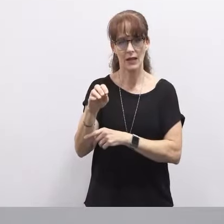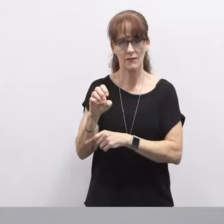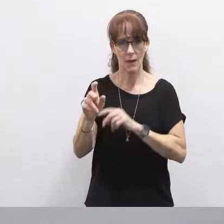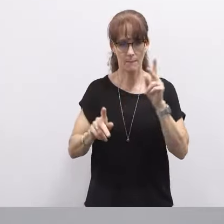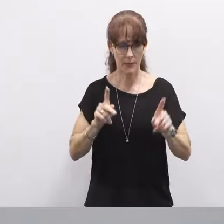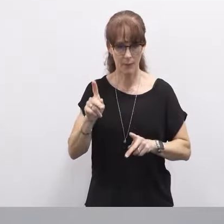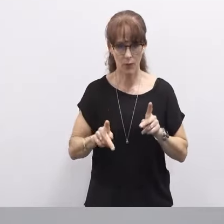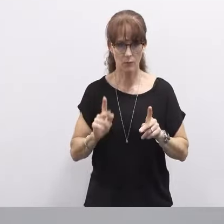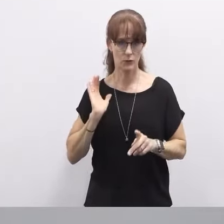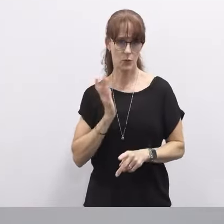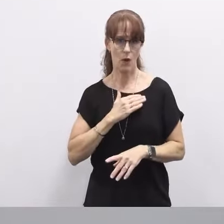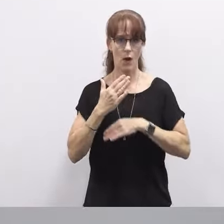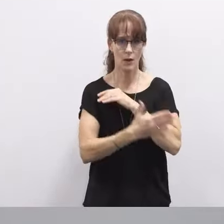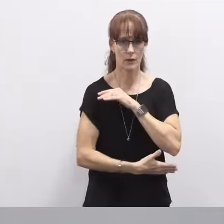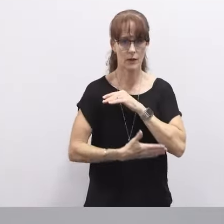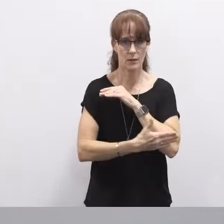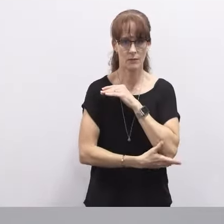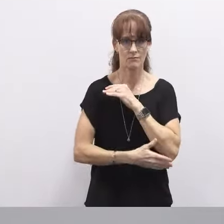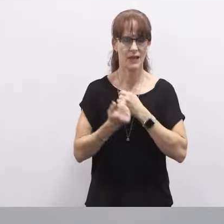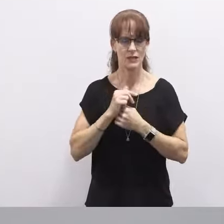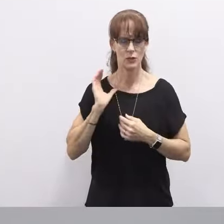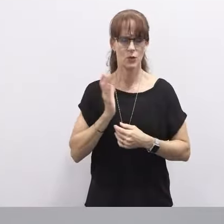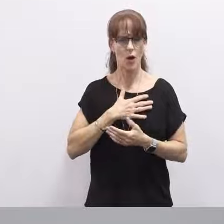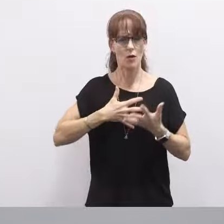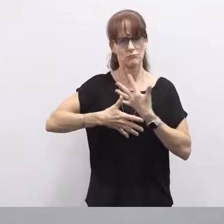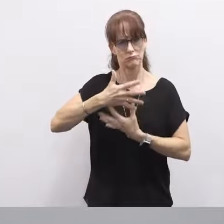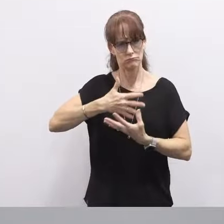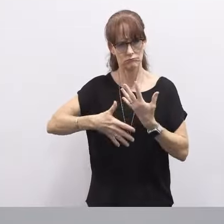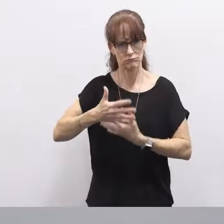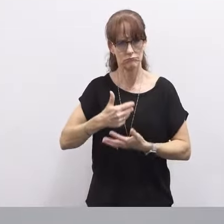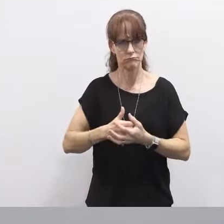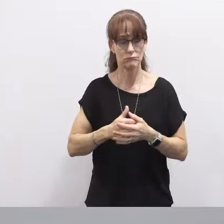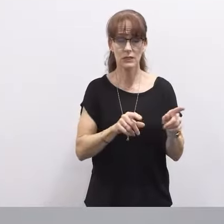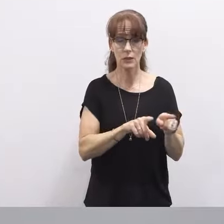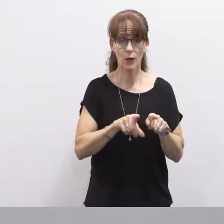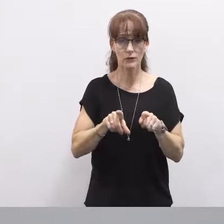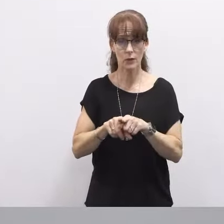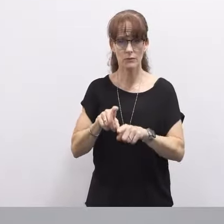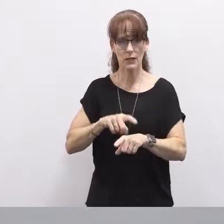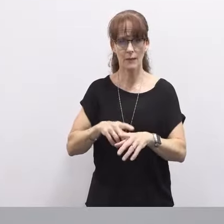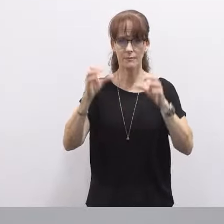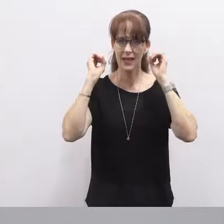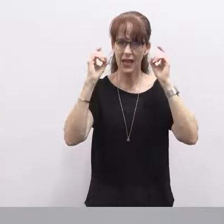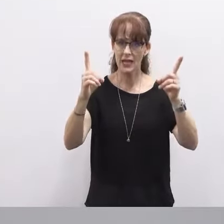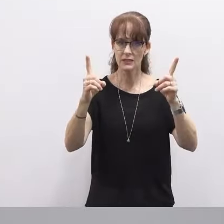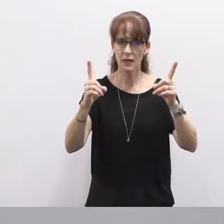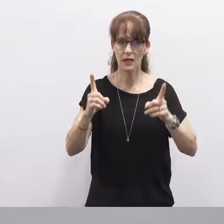to our country and to the fabric of our society. And it's also a time for us to educate and raise awareness